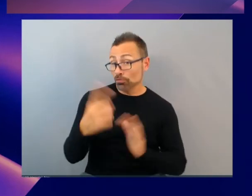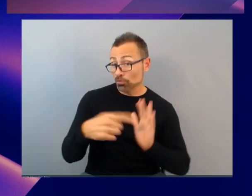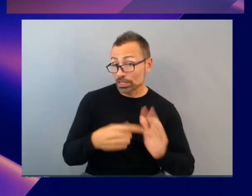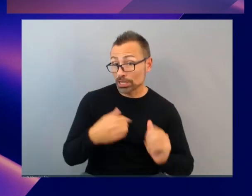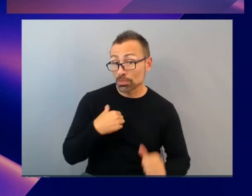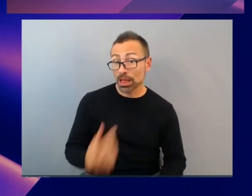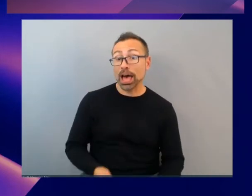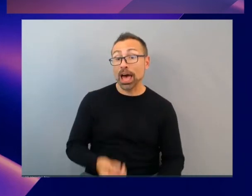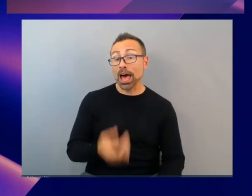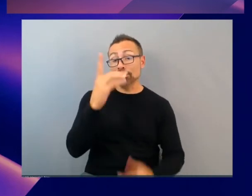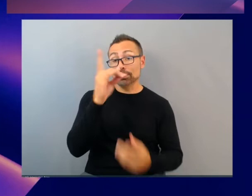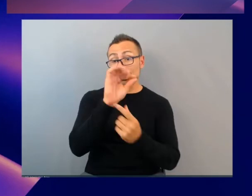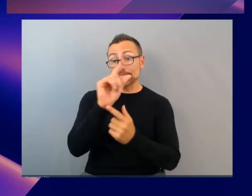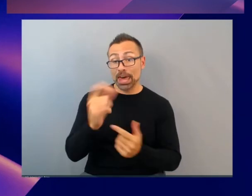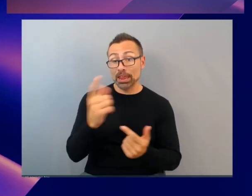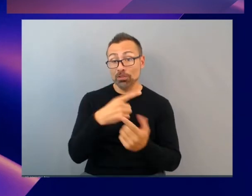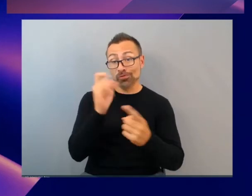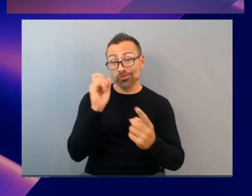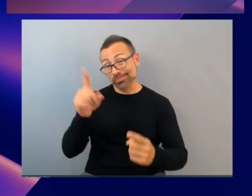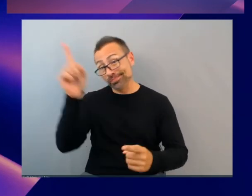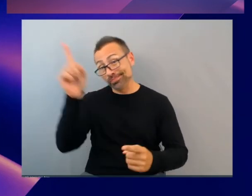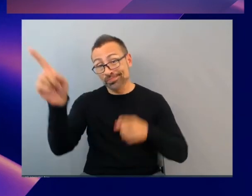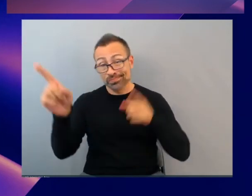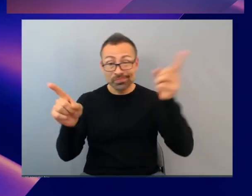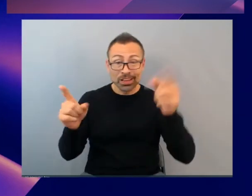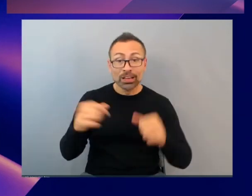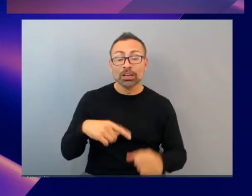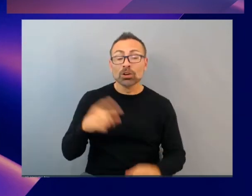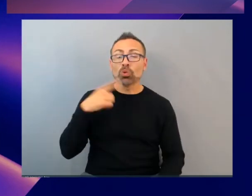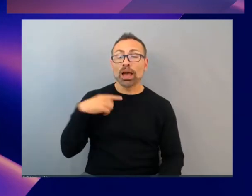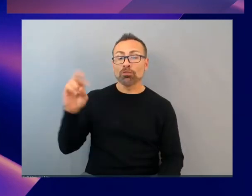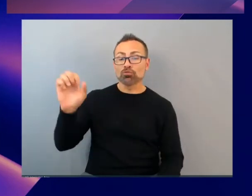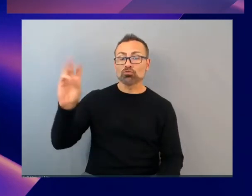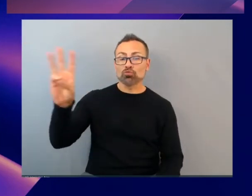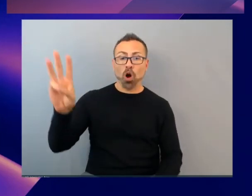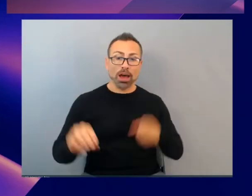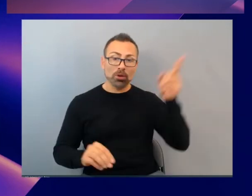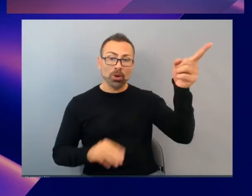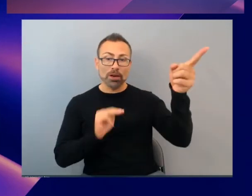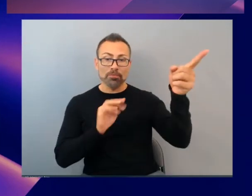This is the raw data, and this is the metadata, and then I'm joining it. Sorry, I'm joining it,